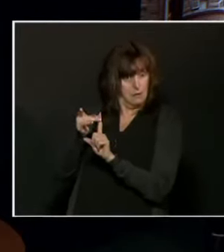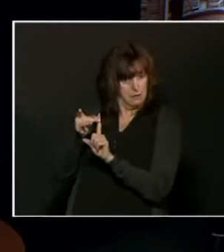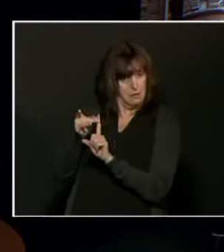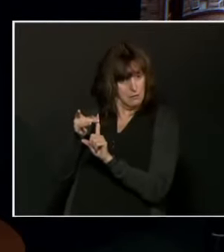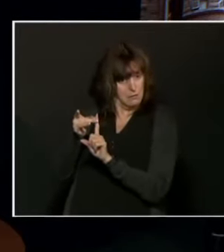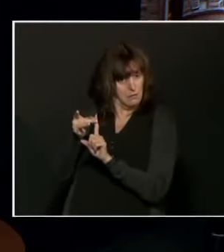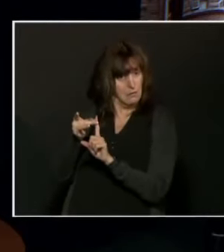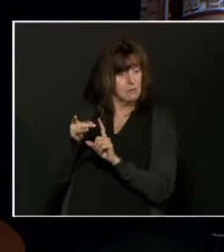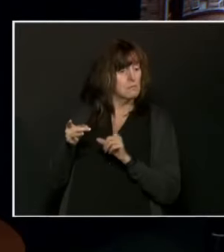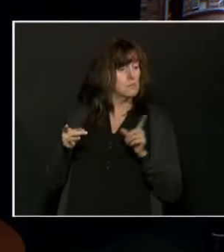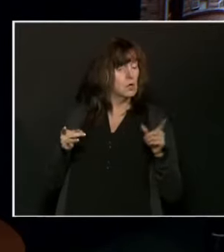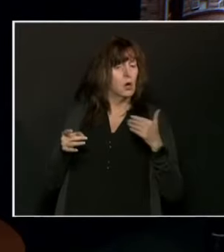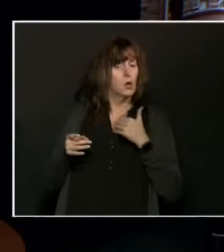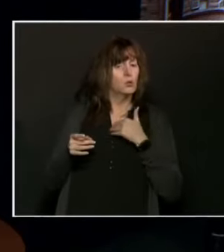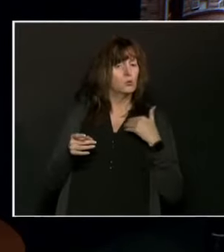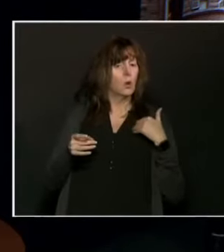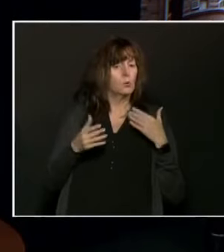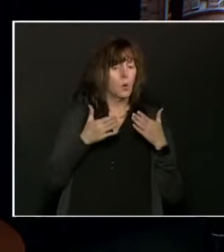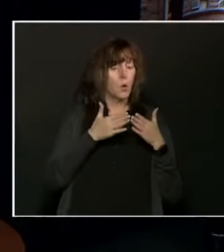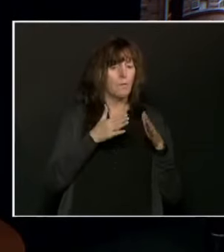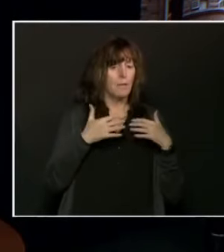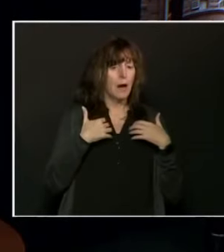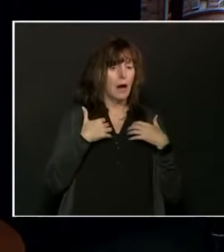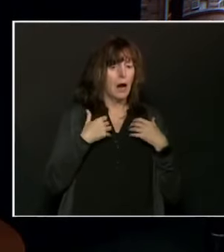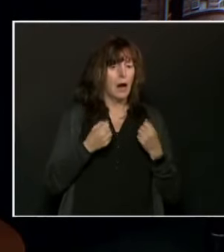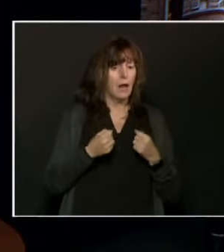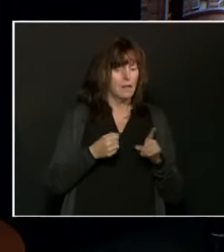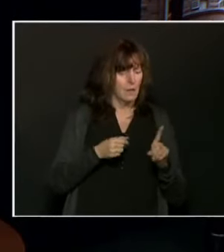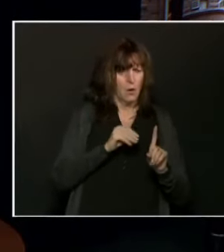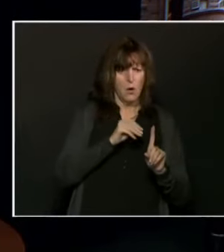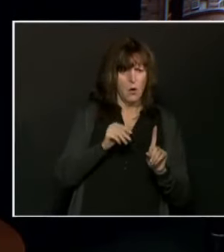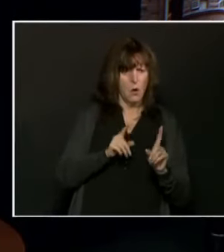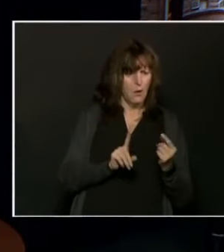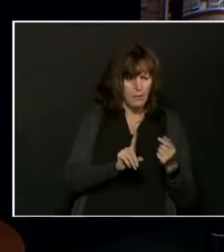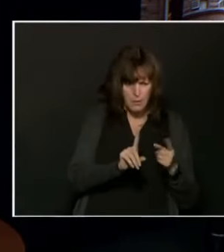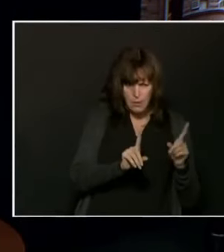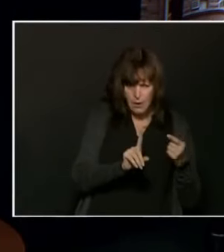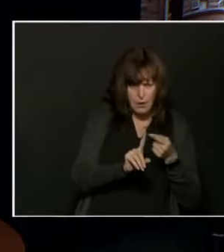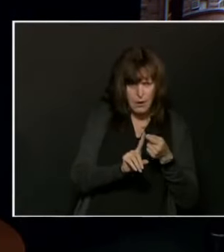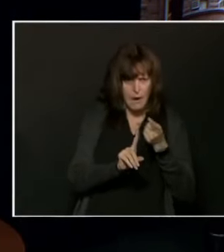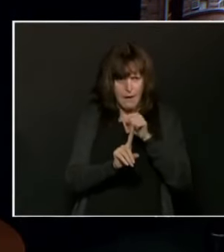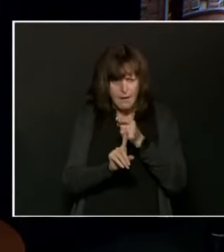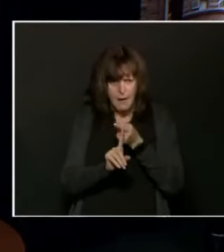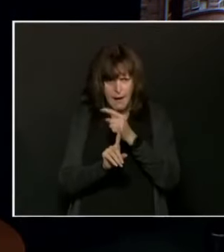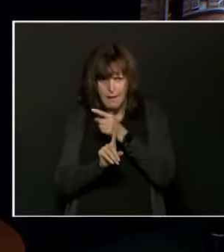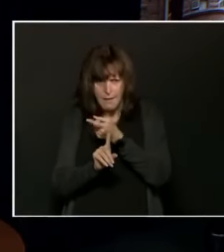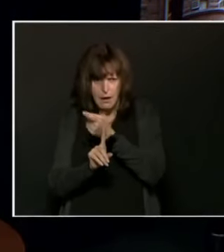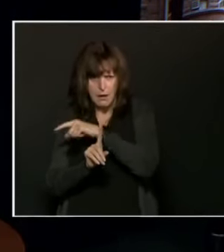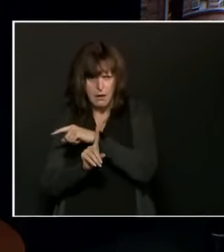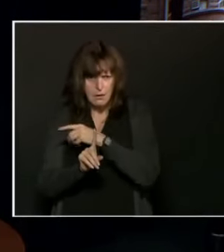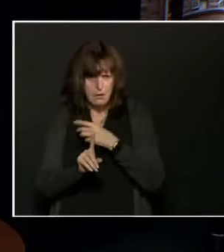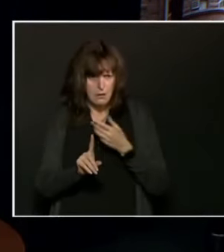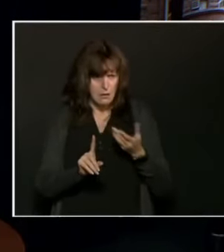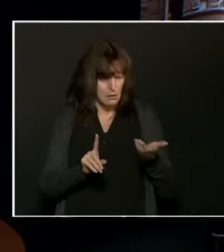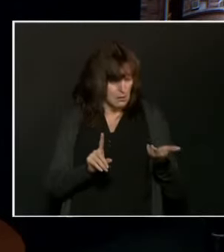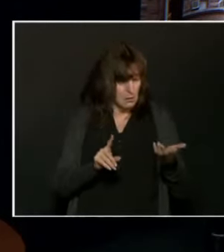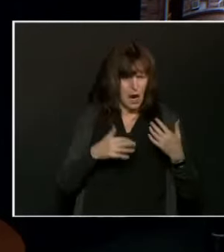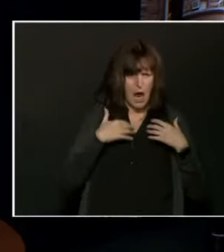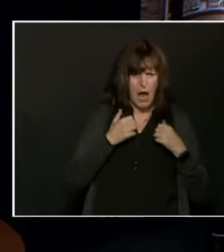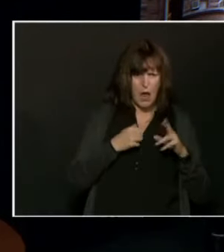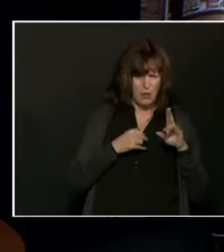AND TORONTO PUBLIC HEALTH HAVING